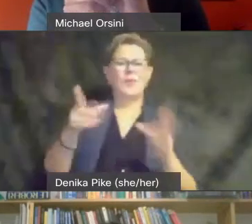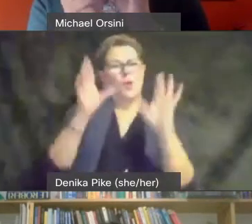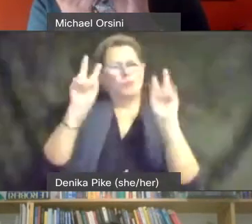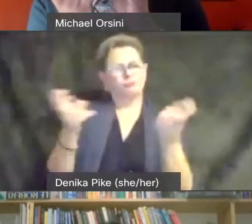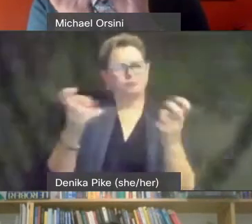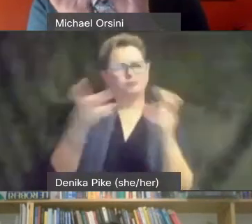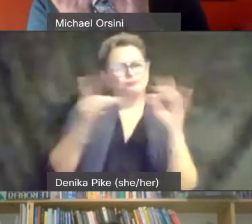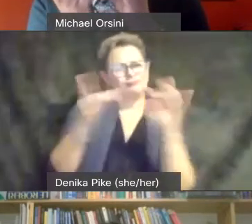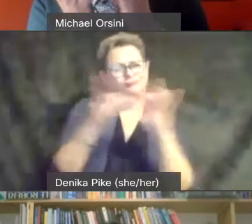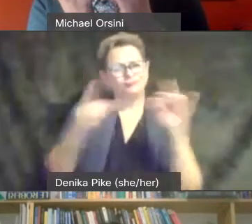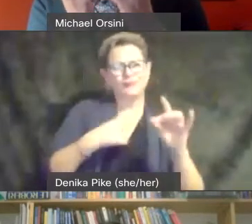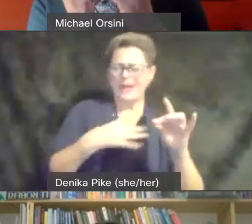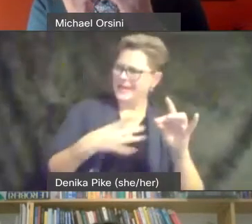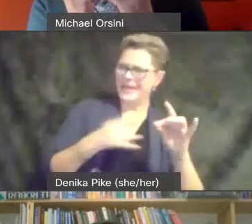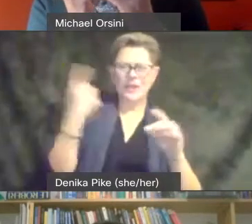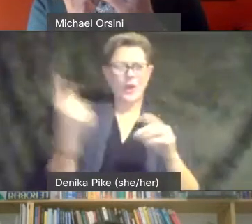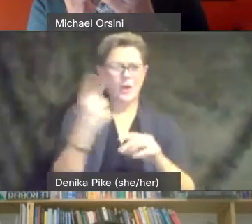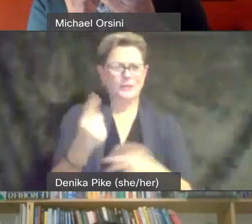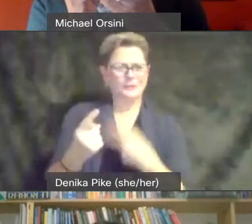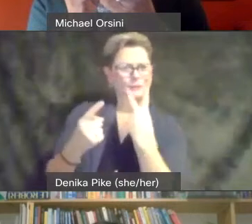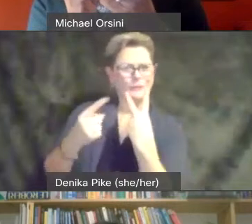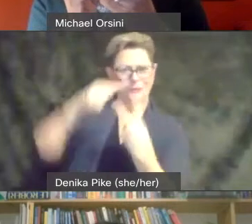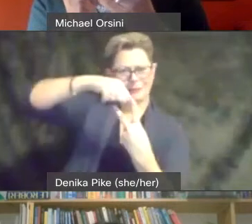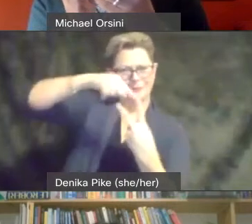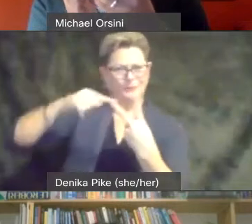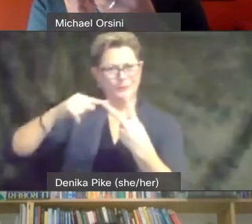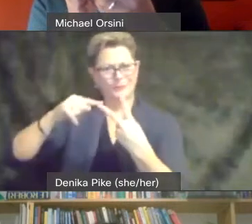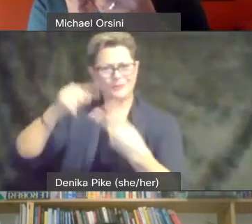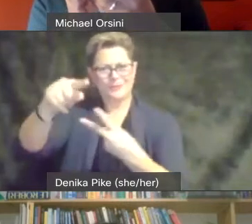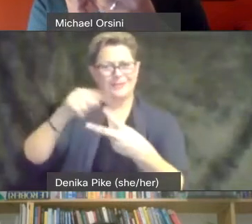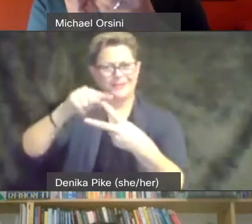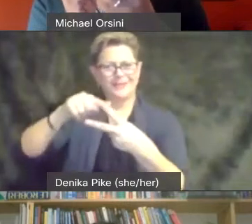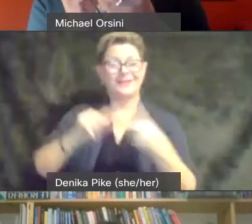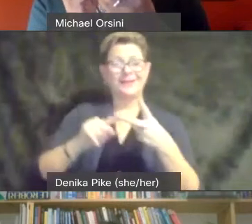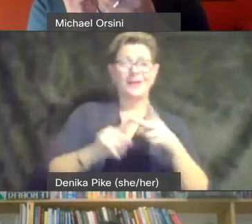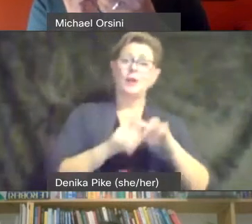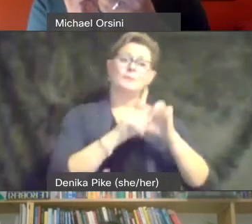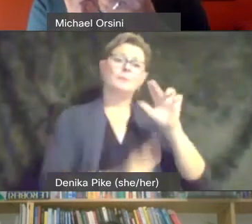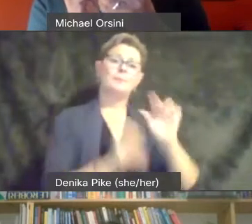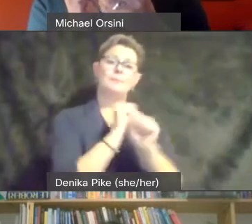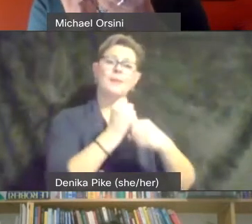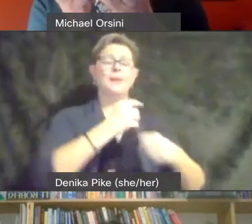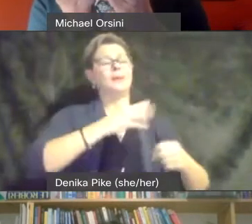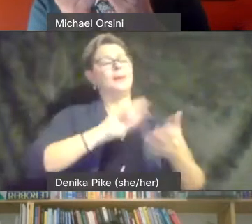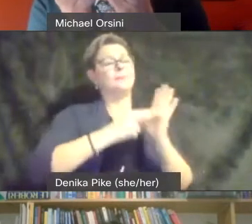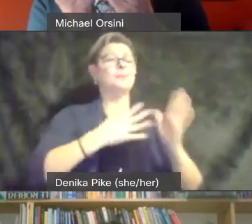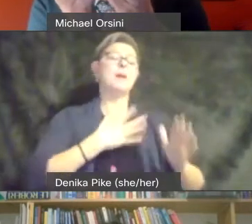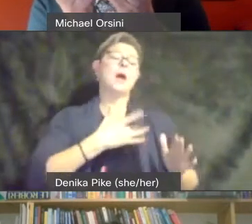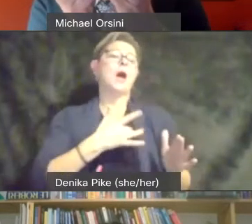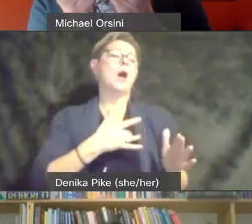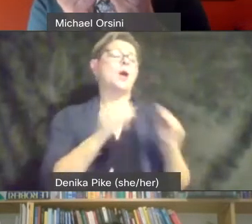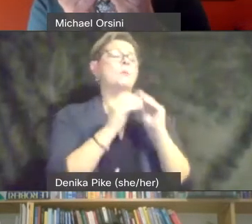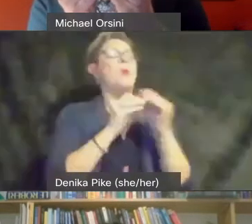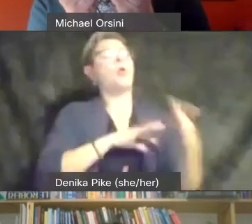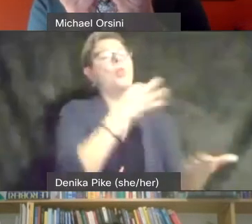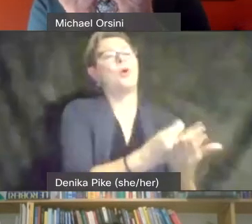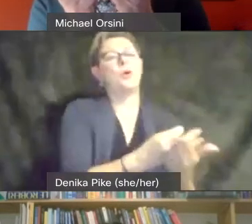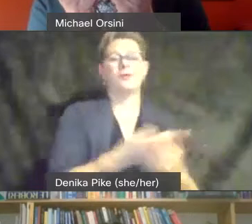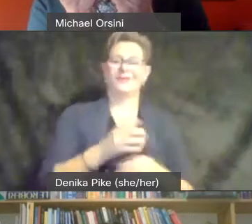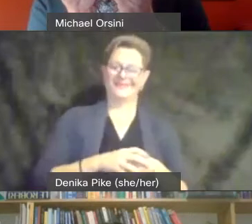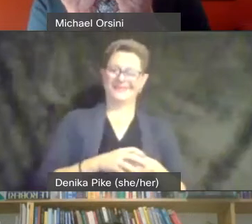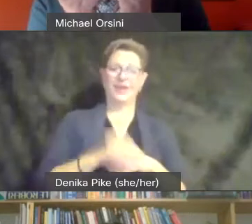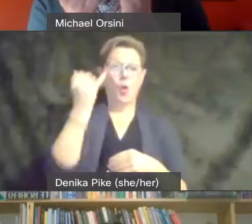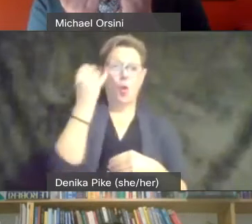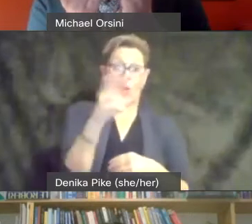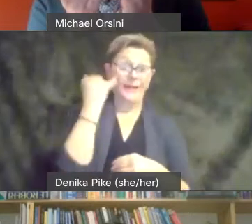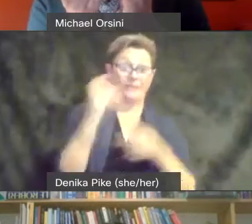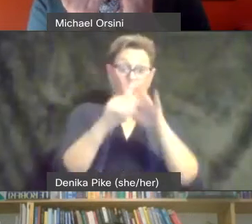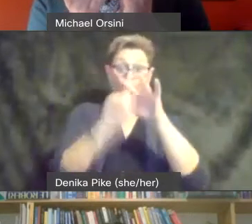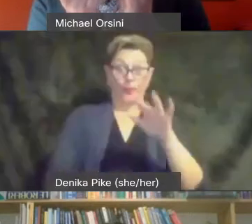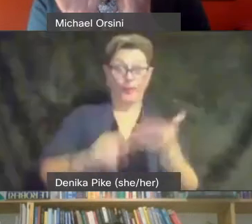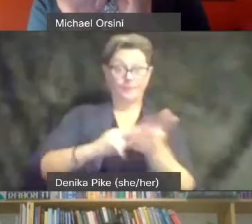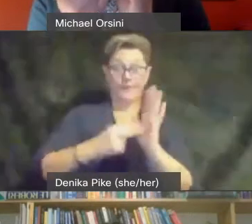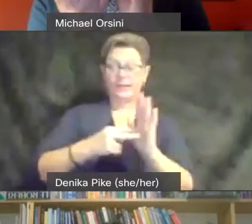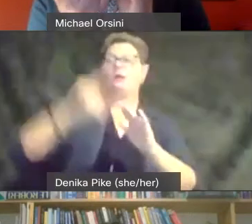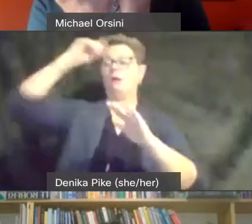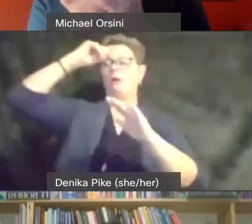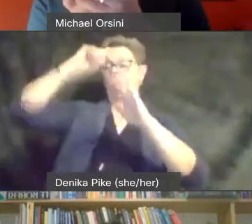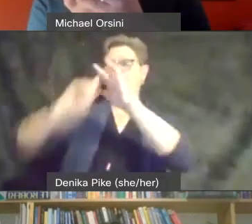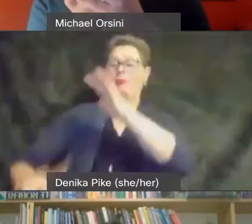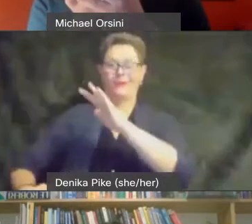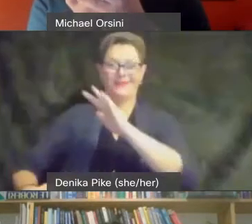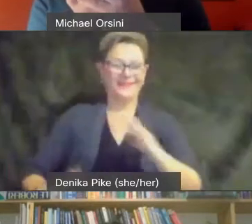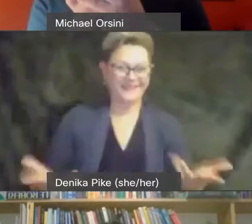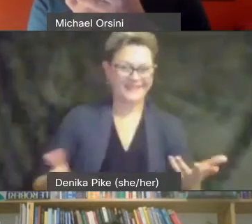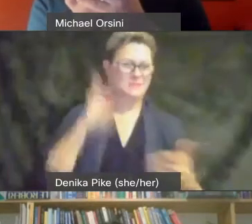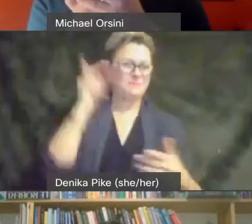They're always 2 of them. They always go in Paris and there's always the absence makes the heart grow fonder out of sight out of mind and they are they're a very convenient tool. We love to use them. Politicians love to use them as, as this.